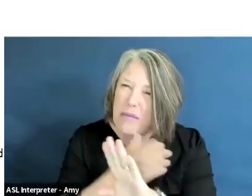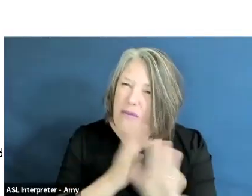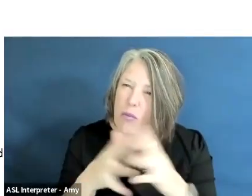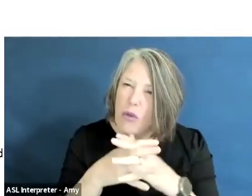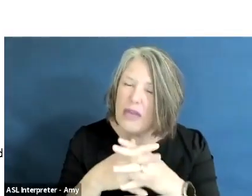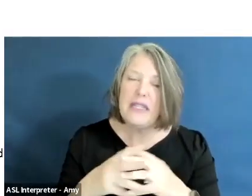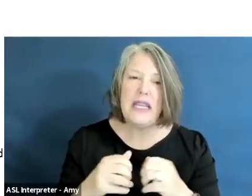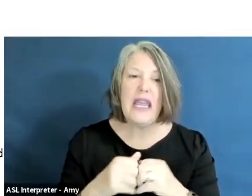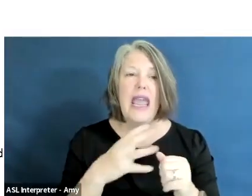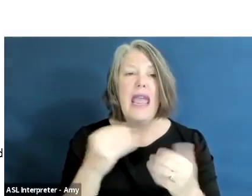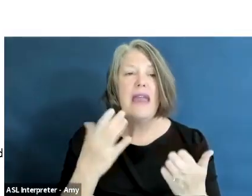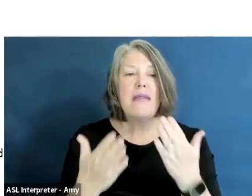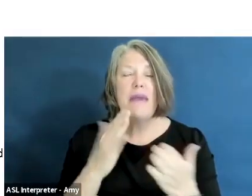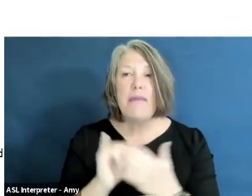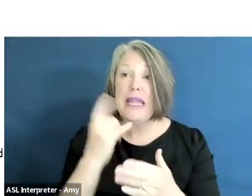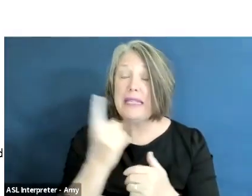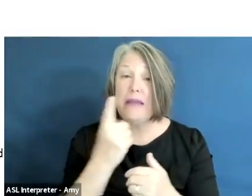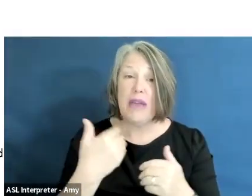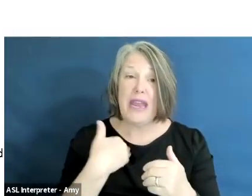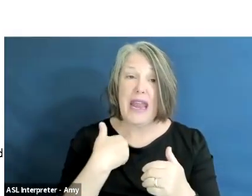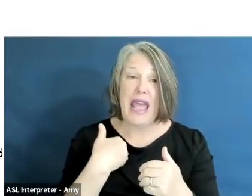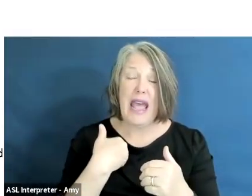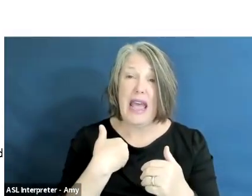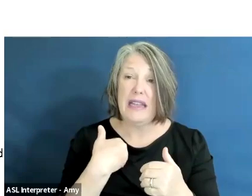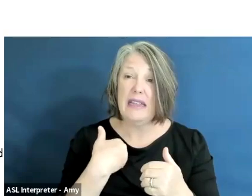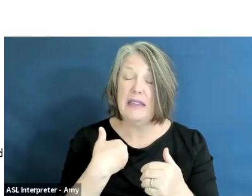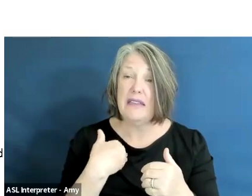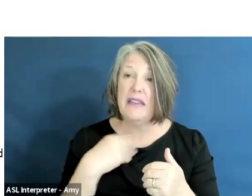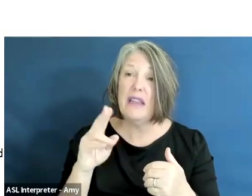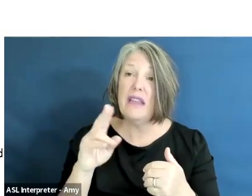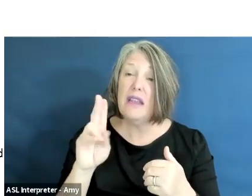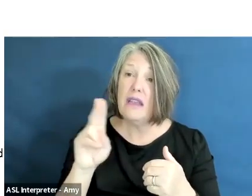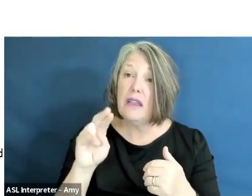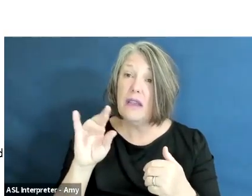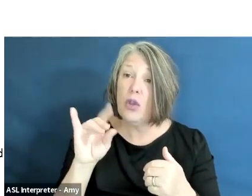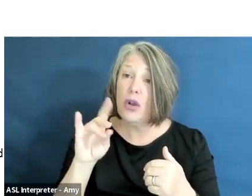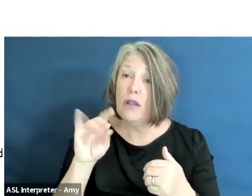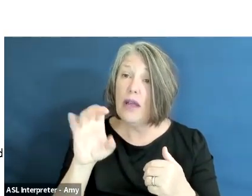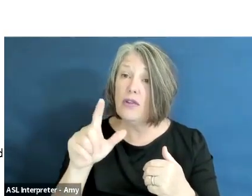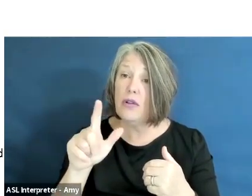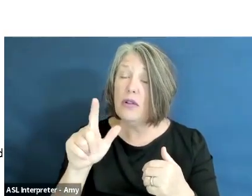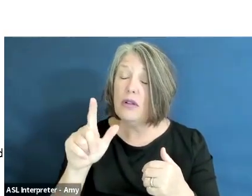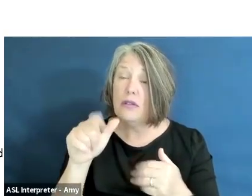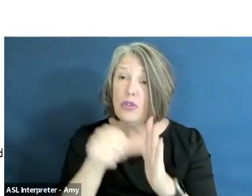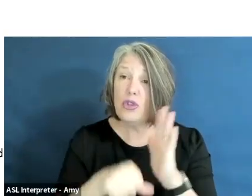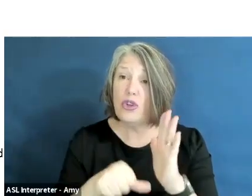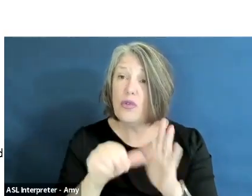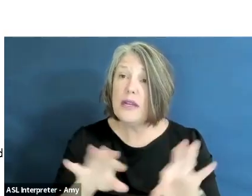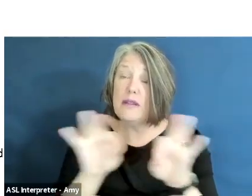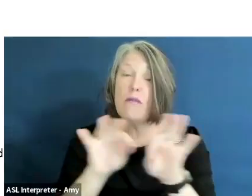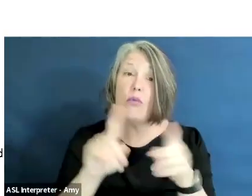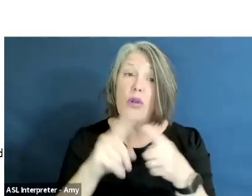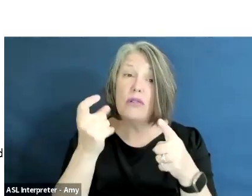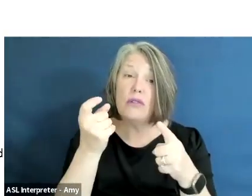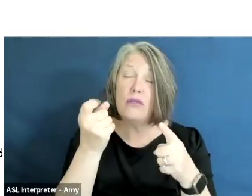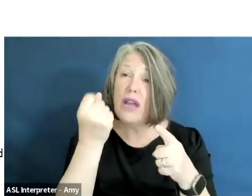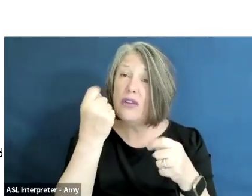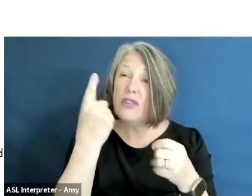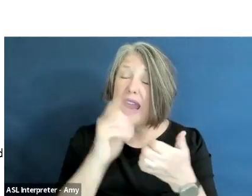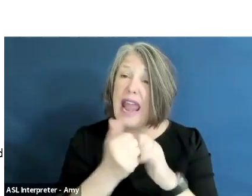And it may be that someone's had extensive urologic surgery, and it's important to understand exactly how someone's bladder may